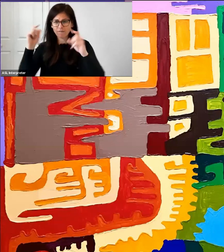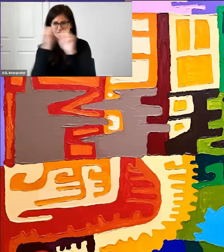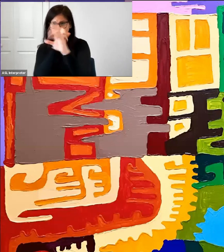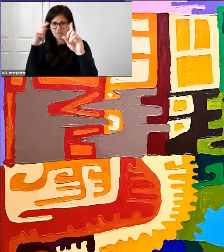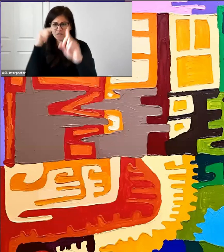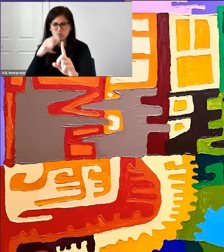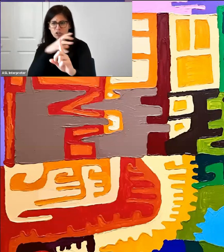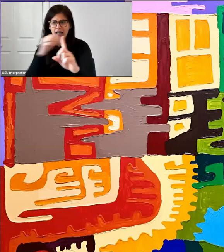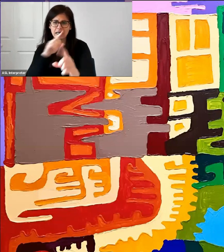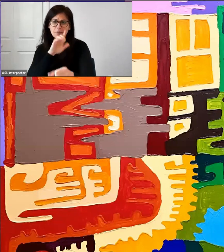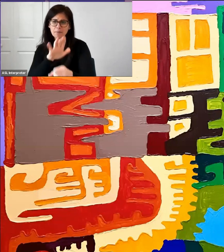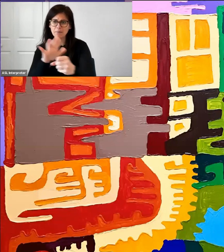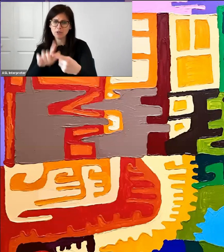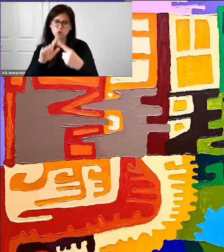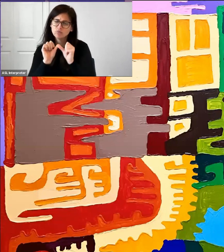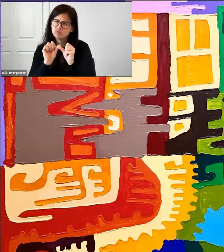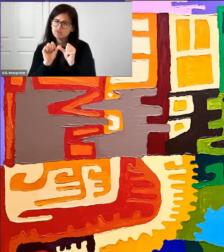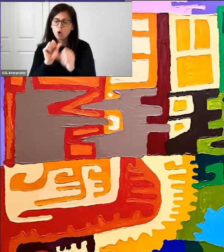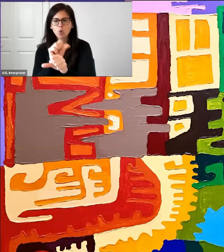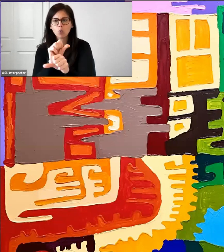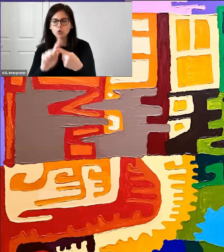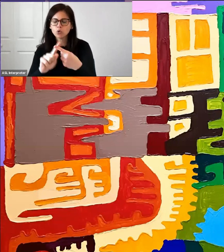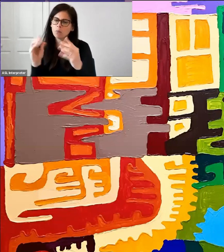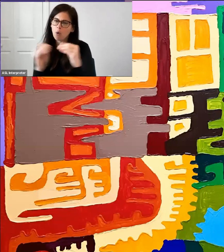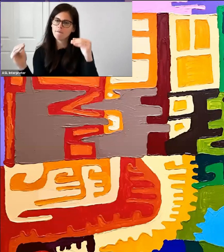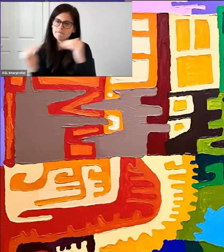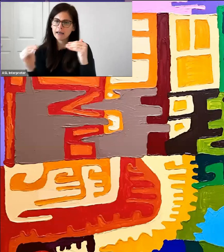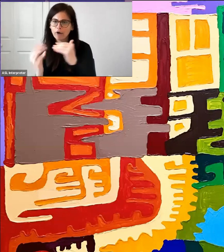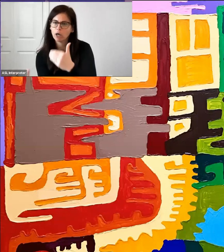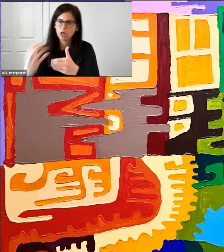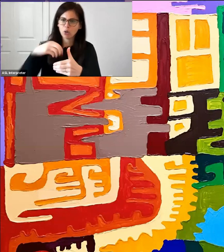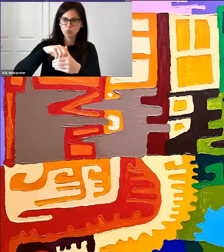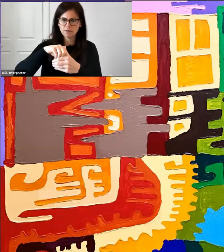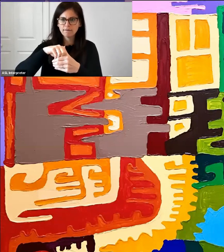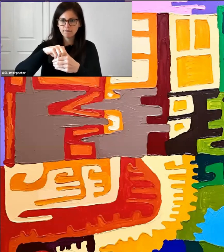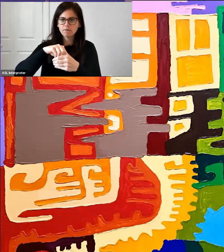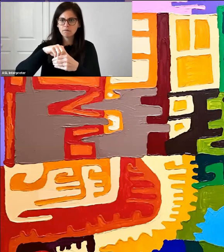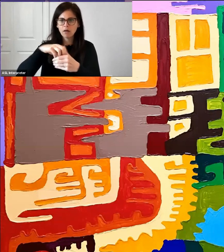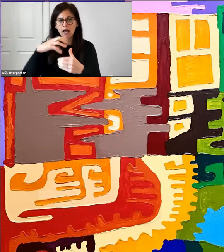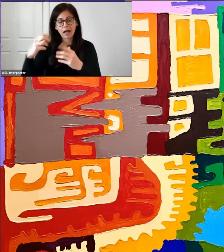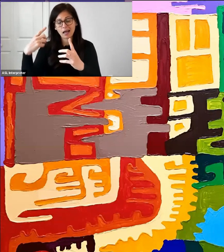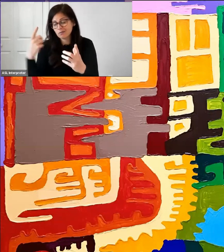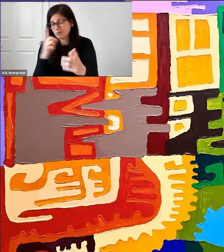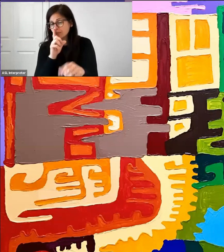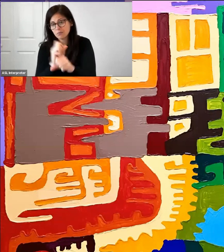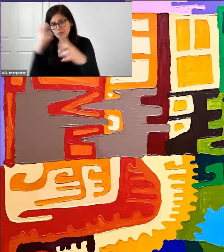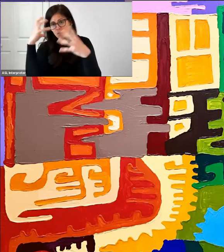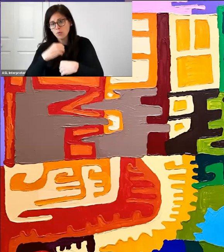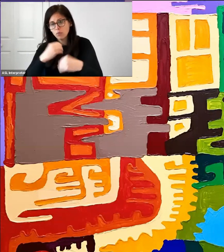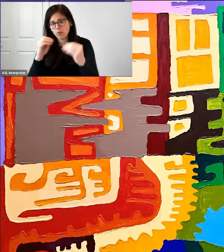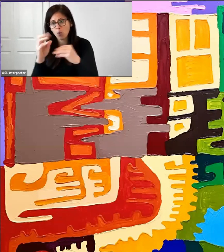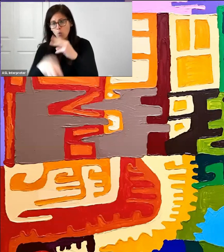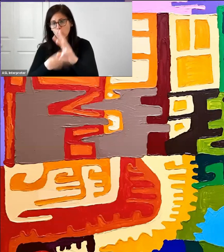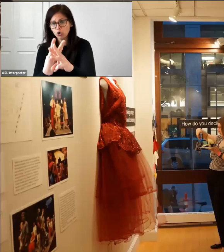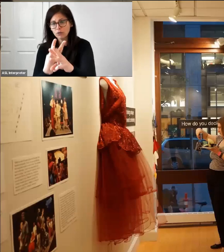and work towards a more fair, inclusive, and ultimately, a more beautiful world. Thank you.